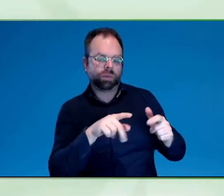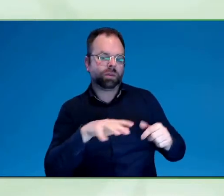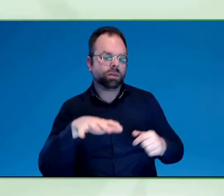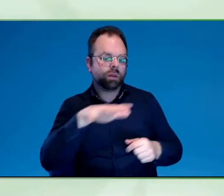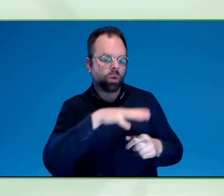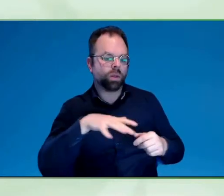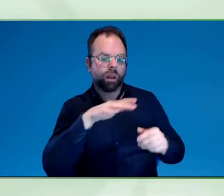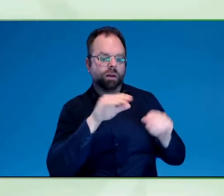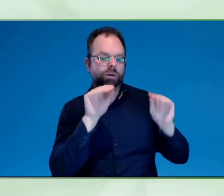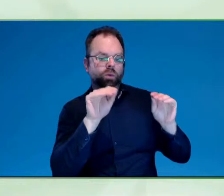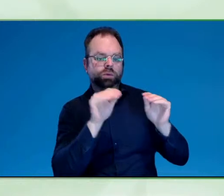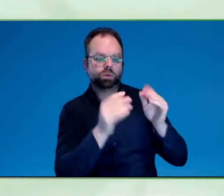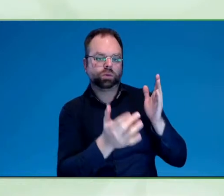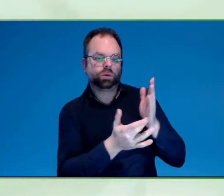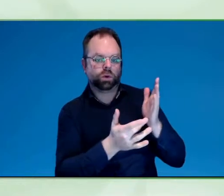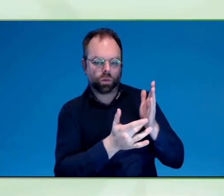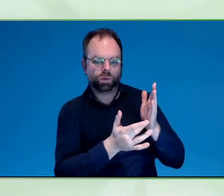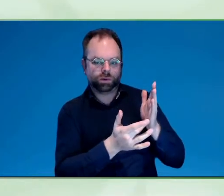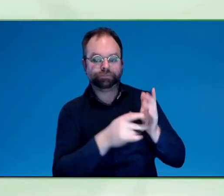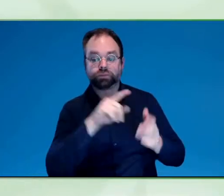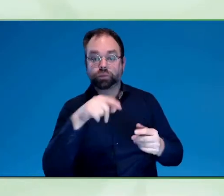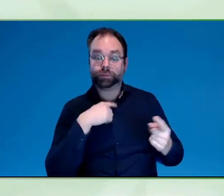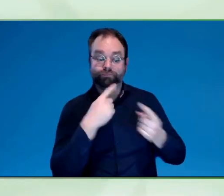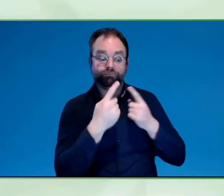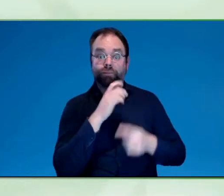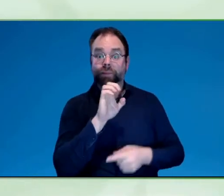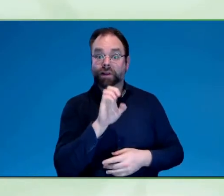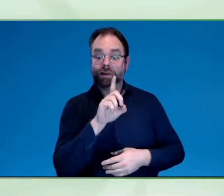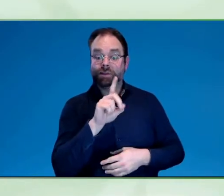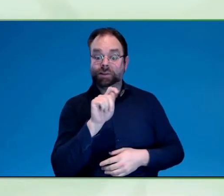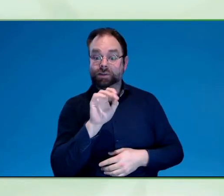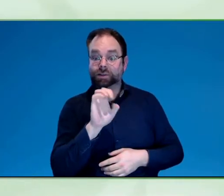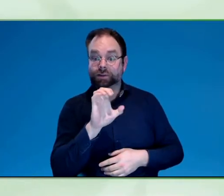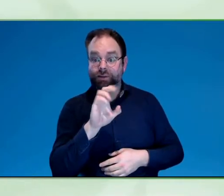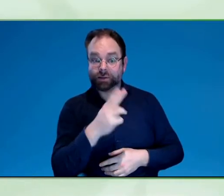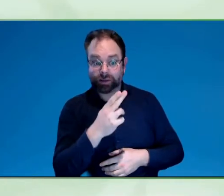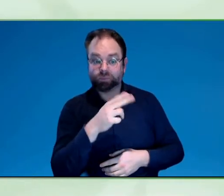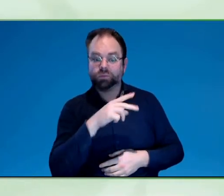even basic information, let alone more advanced information that will help them succeed in life.